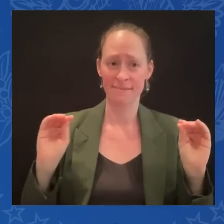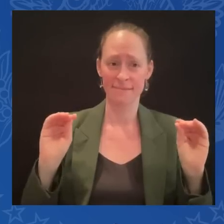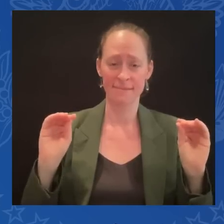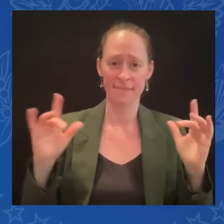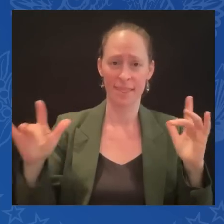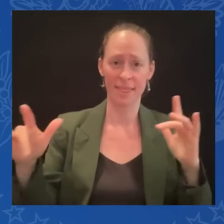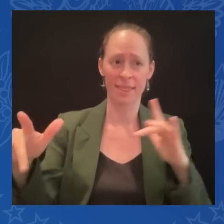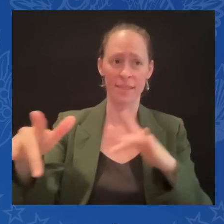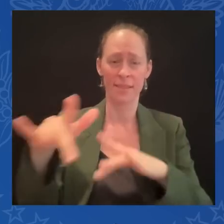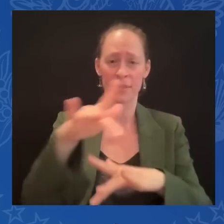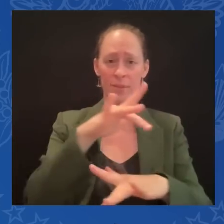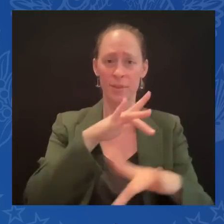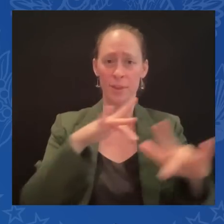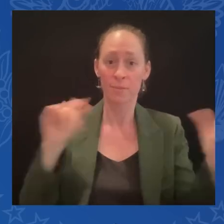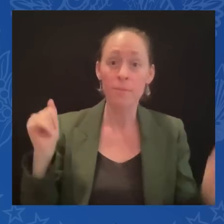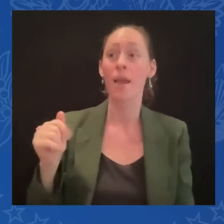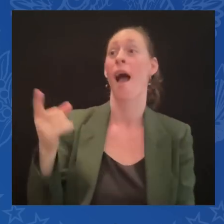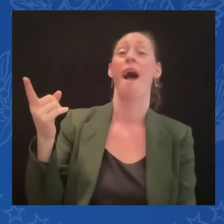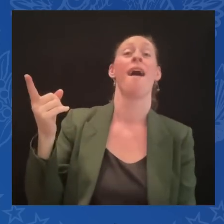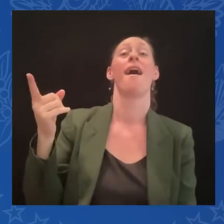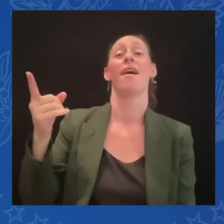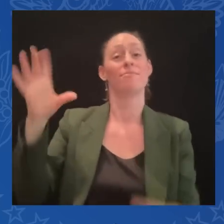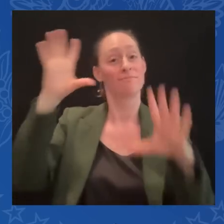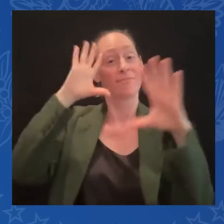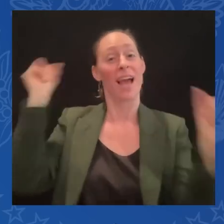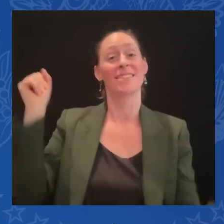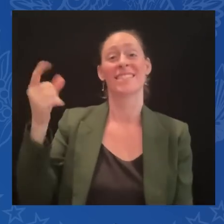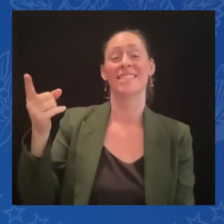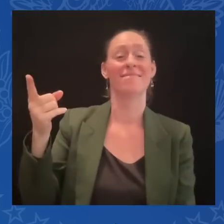and affordable for everyone everywhere.